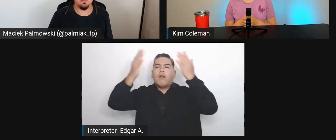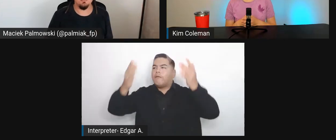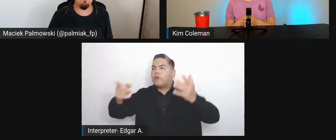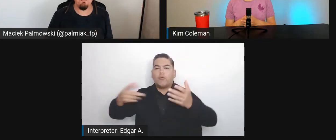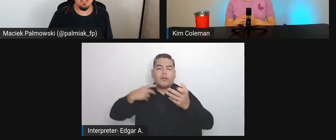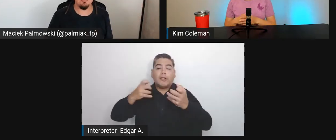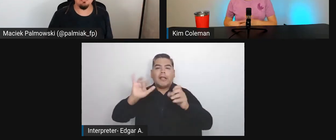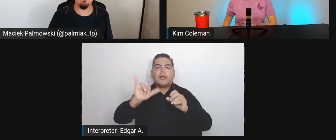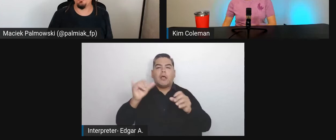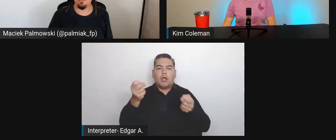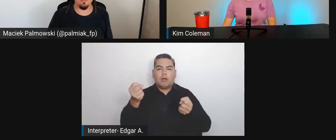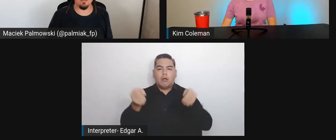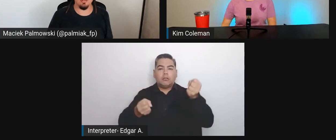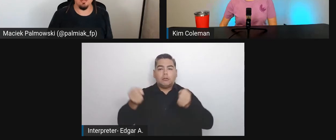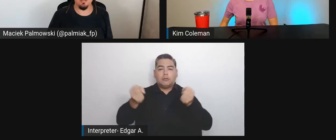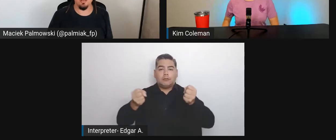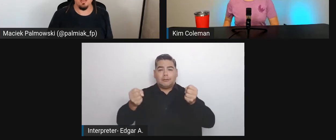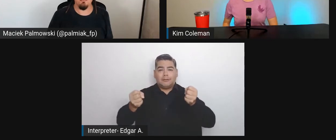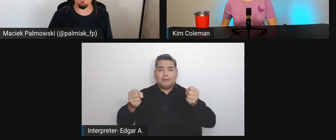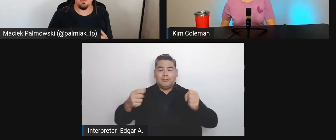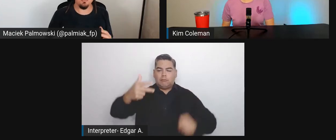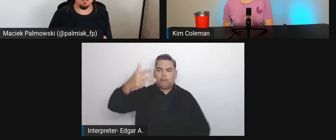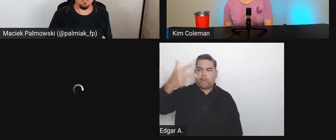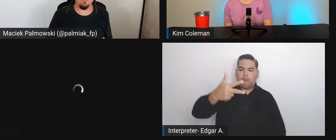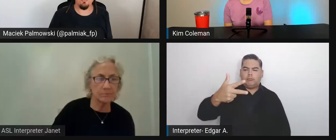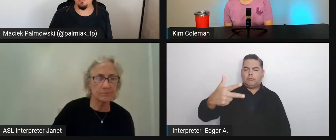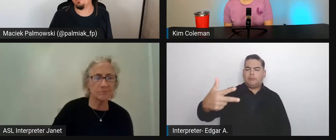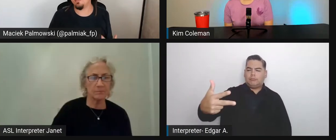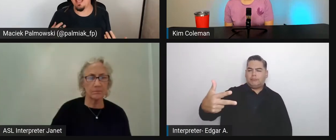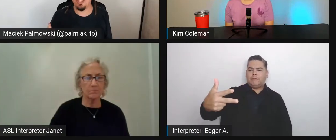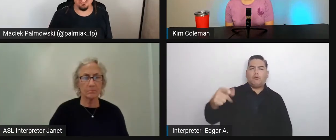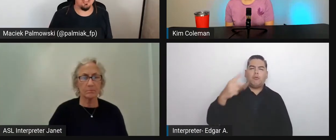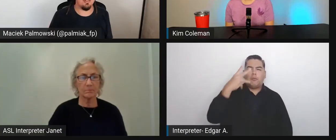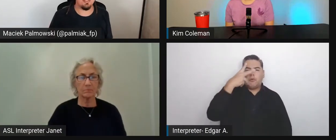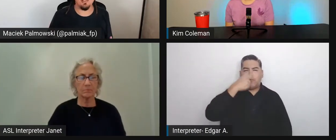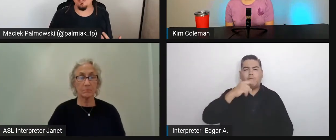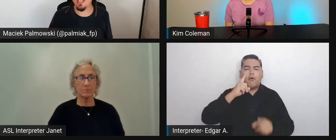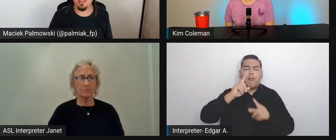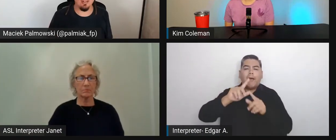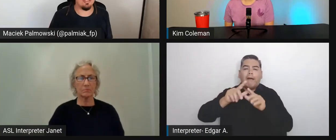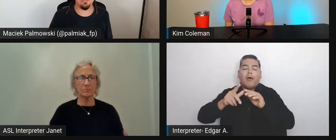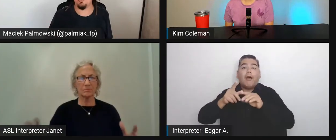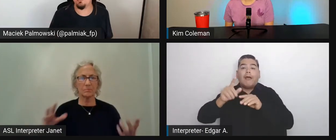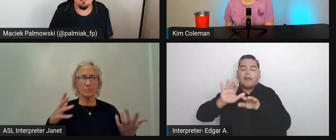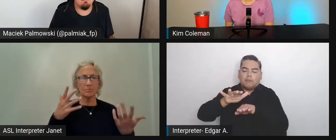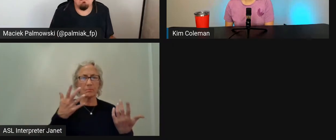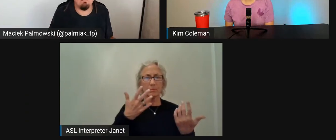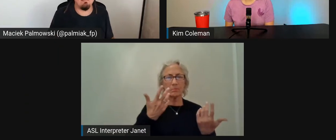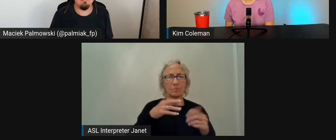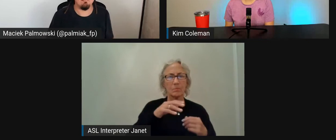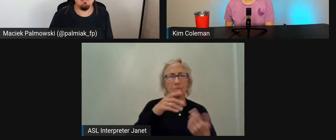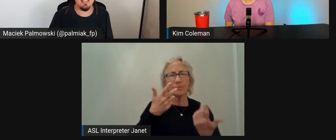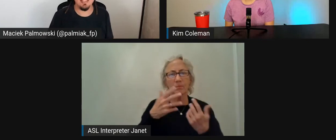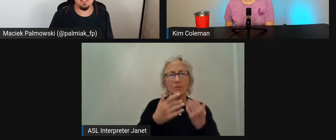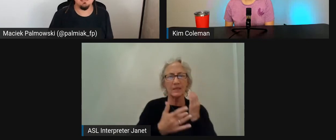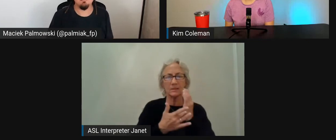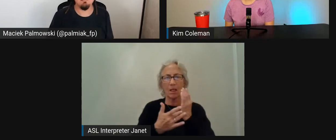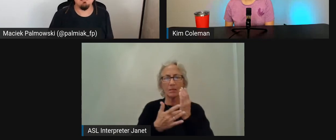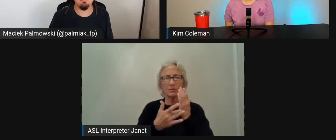They may look beautiful, but underneath, there is an engine. There is a lot of technology in. That's it.